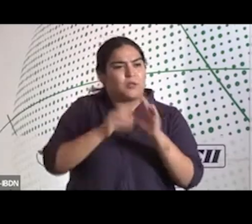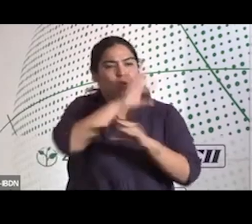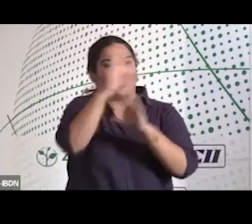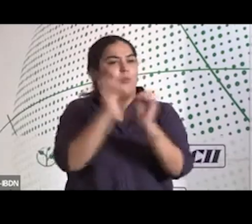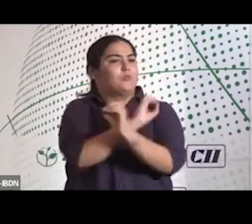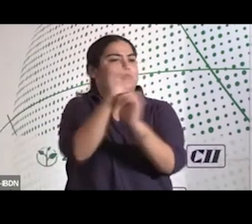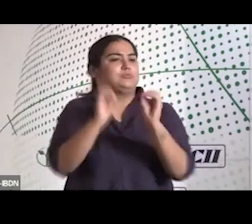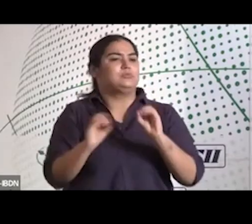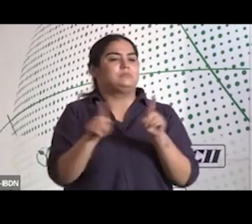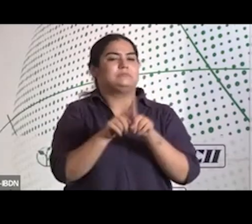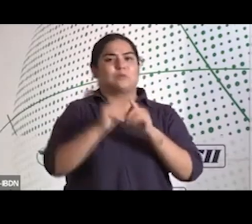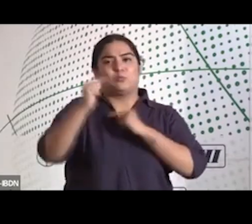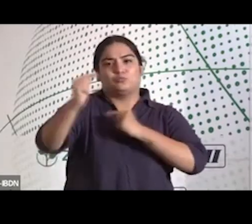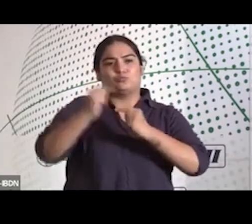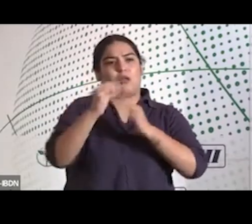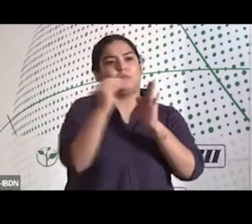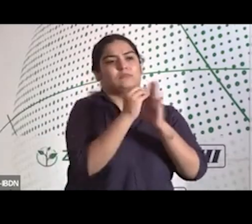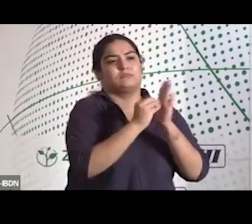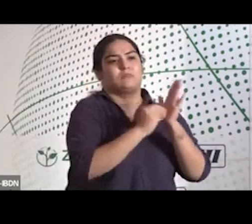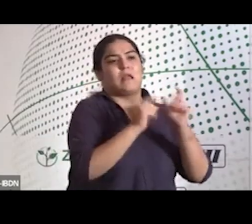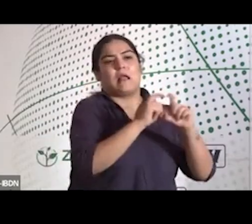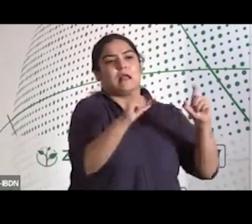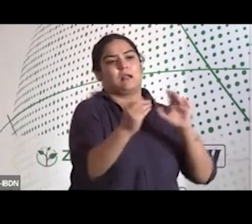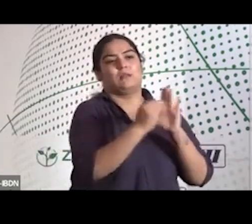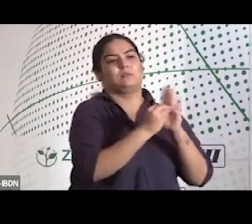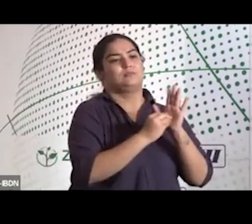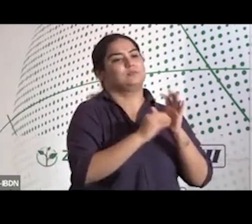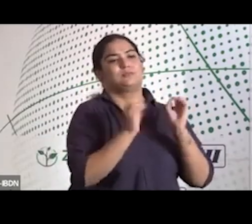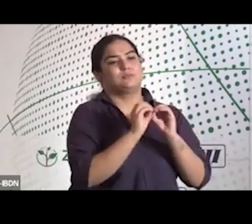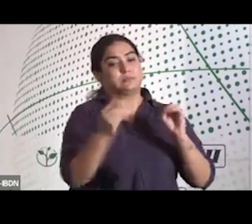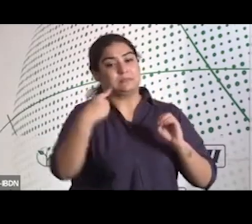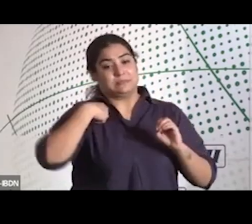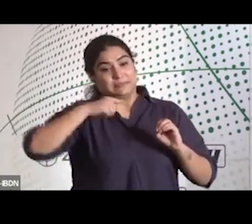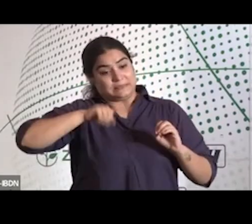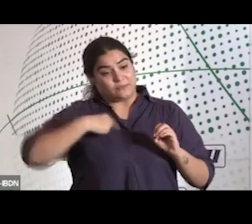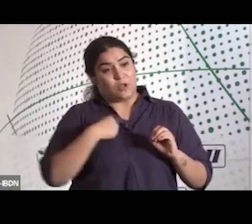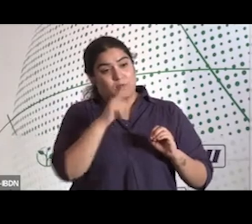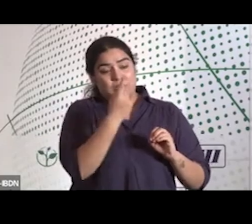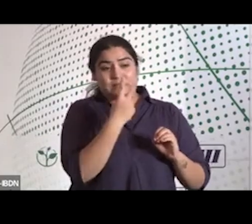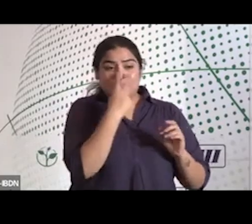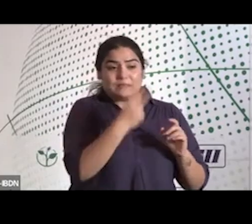There are only dipstick surveys at best to give us information on what we are trying to understand.